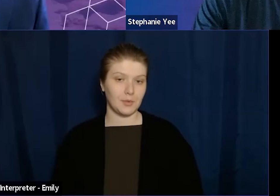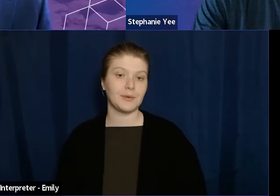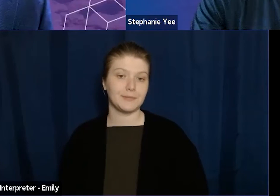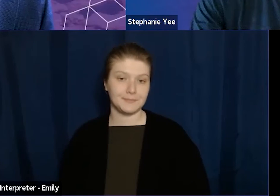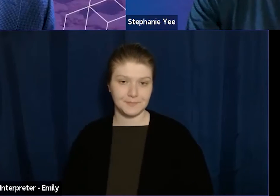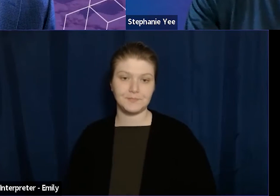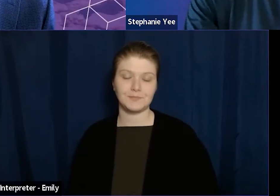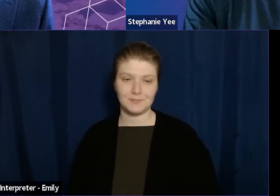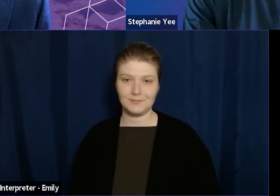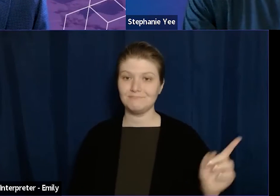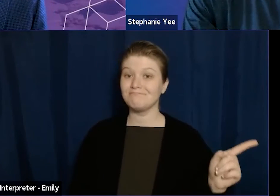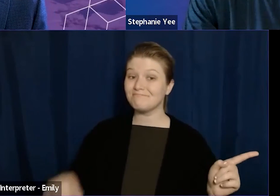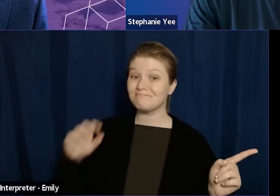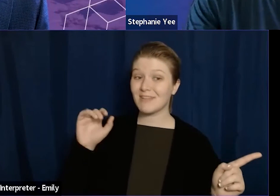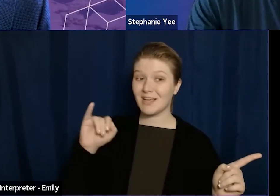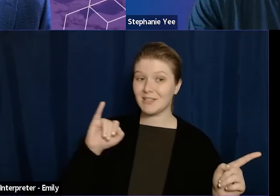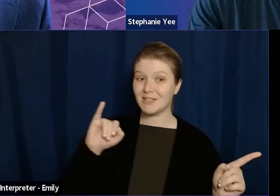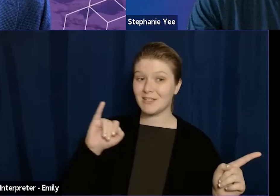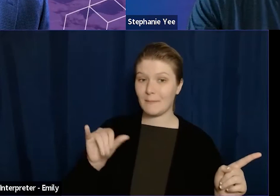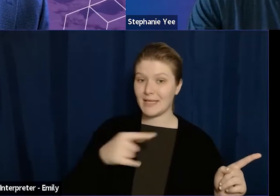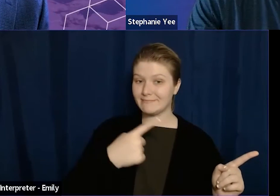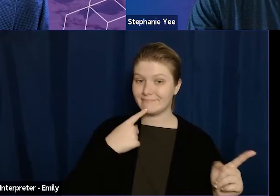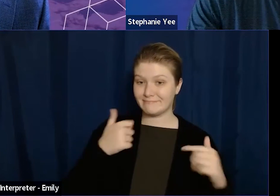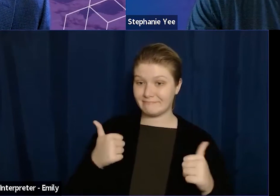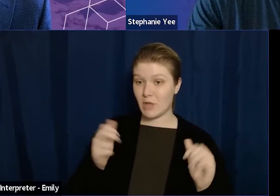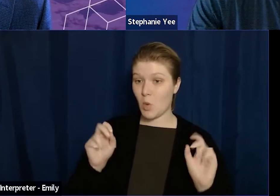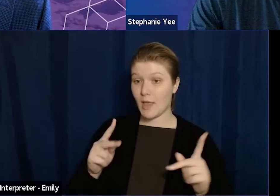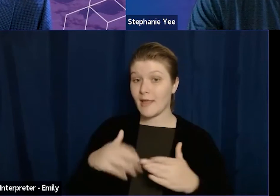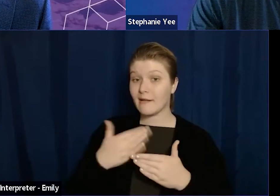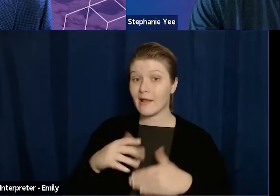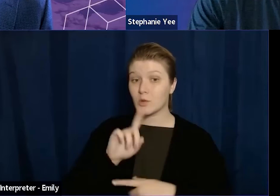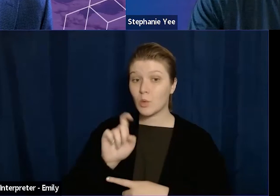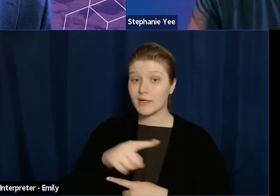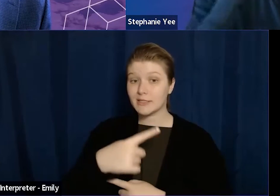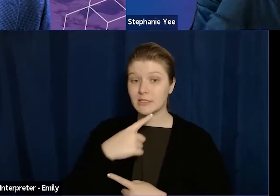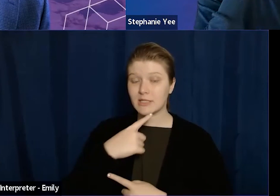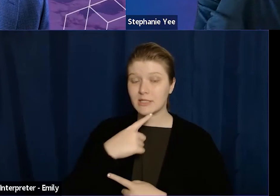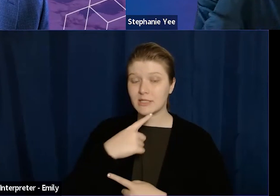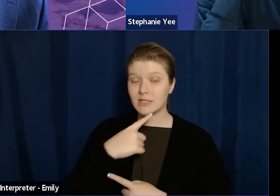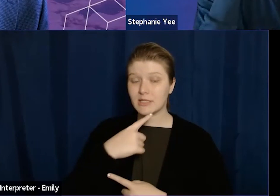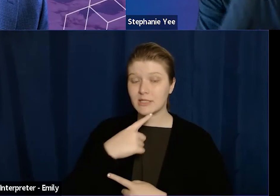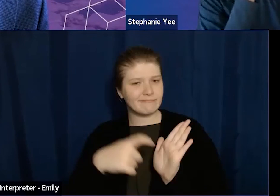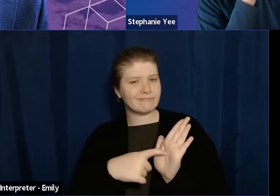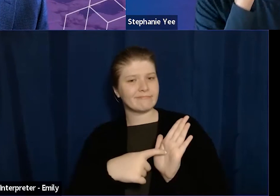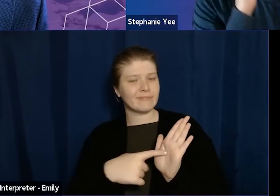Jeremy Leffler: Okay. Next question. Is there any indication when the email submission confirmations